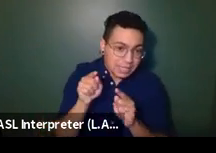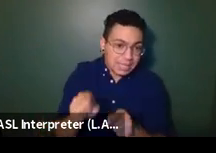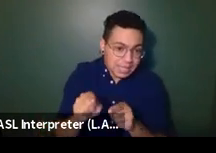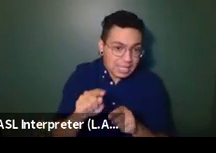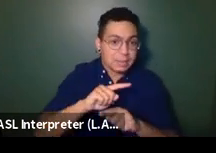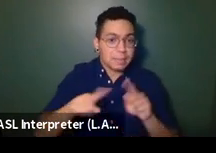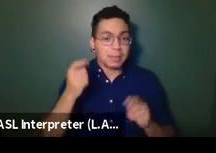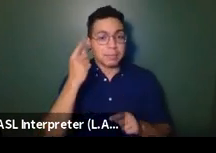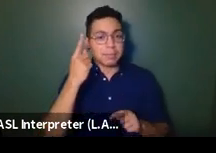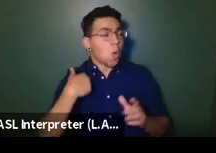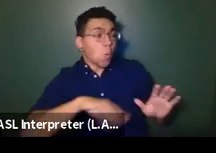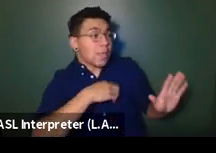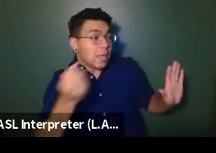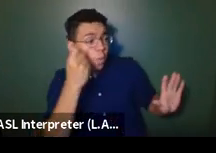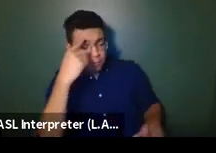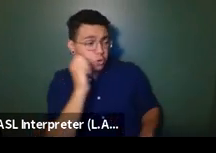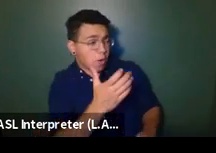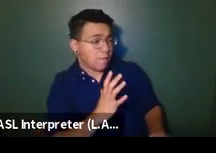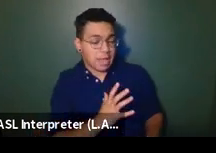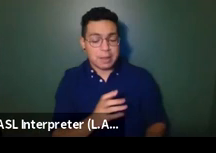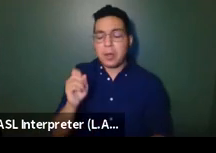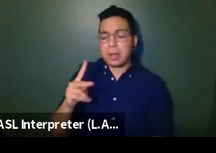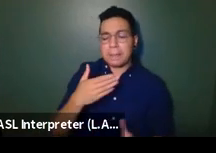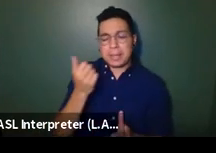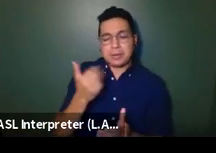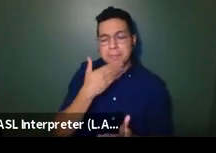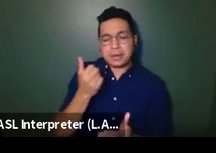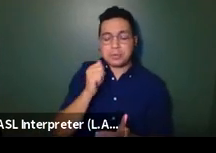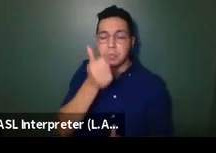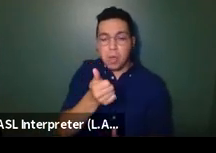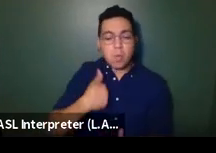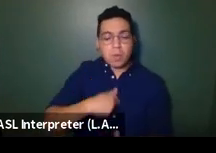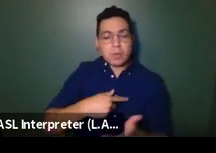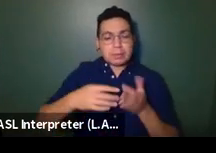ESD 112 --Kristina Wambold: We can get more tomorrow. ESD 189 - Amy Colburn: For sure. Yeah, that's perfect. Yeah. We'll talk more about categories, but you do